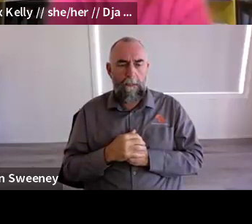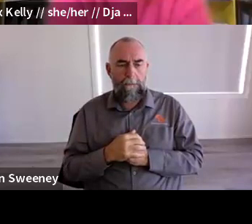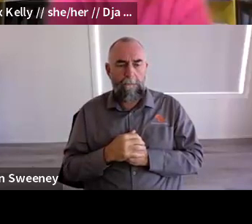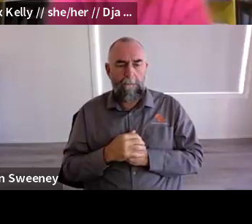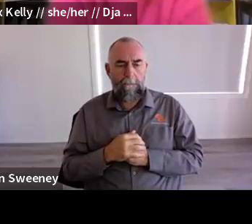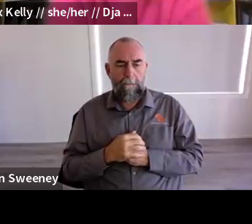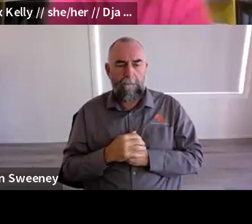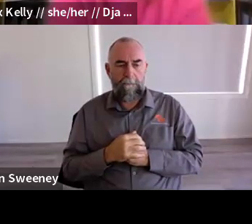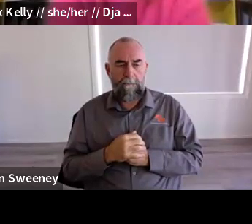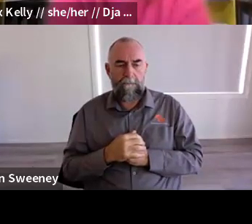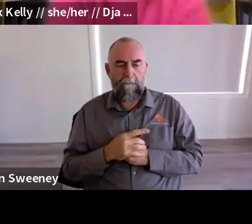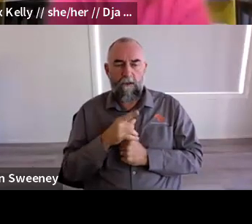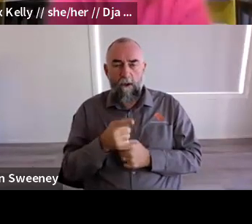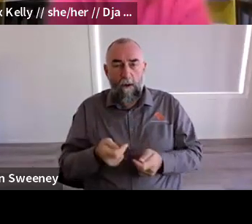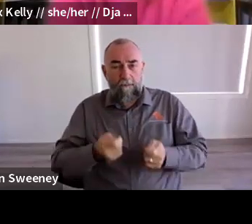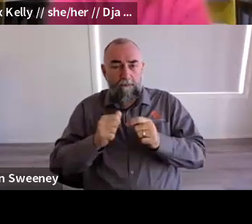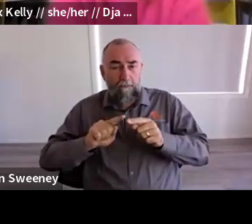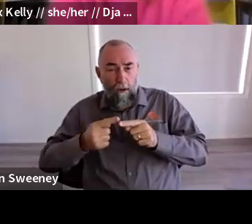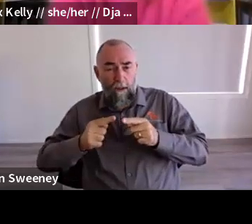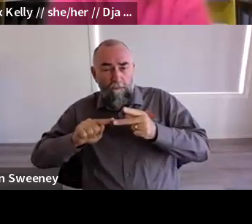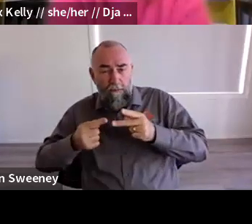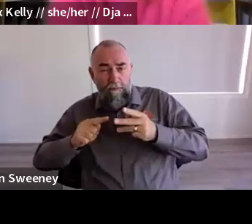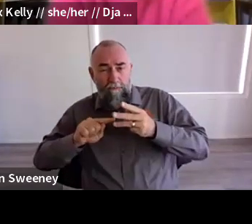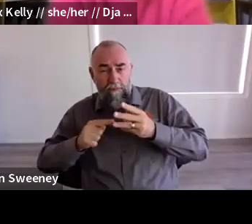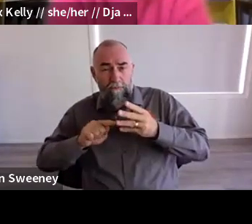it.